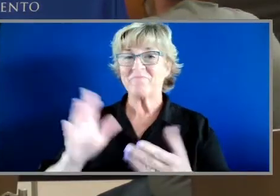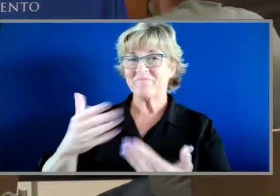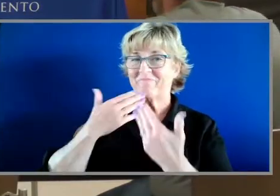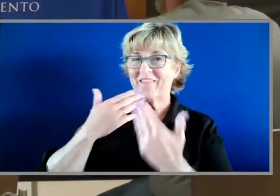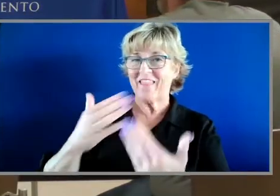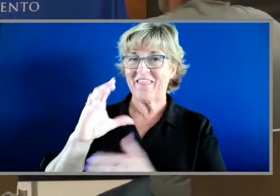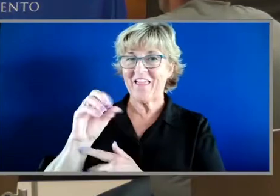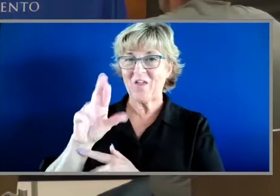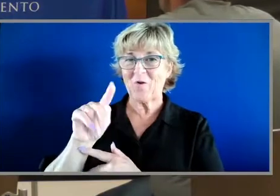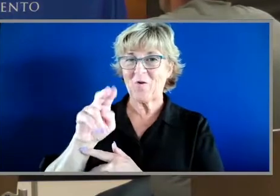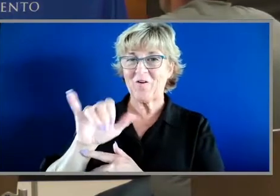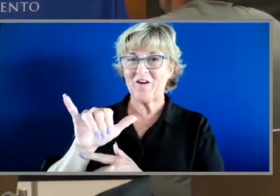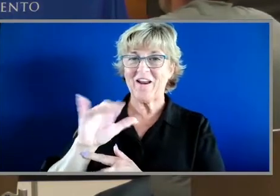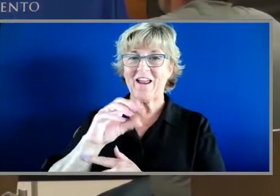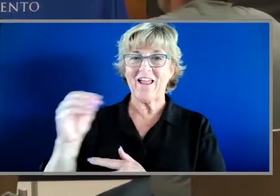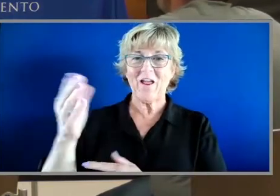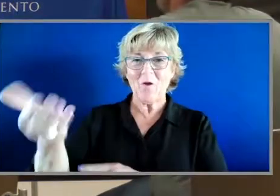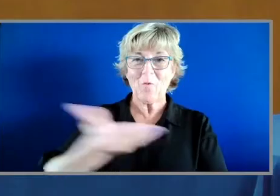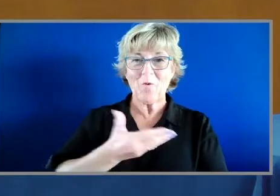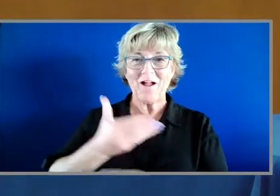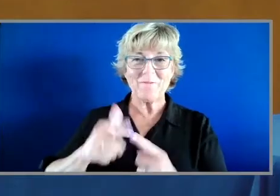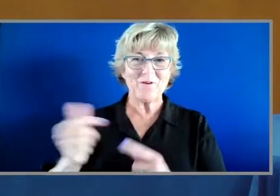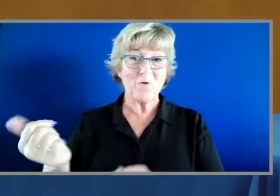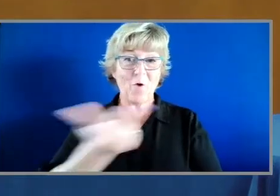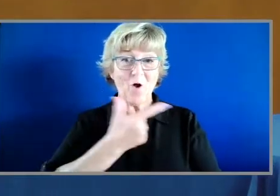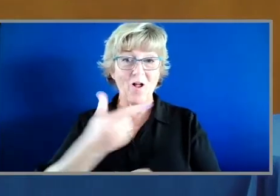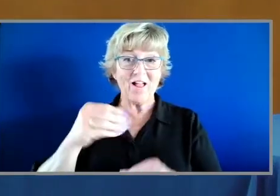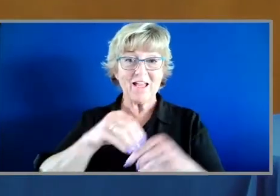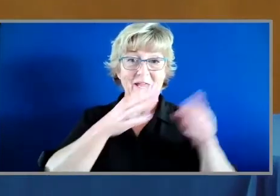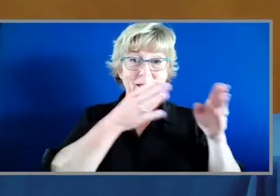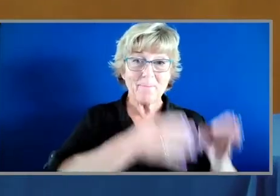Studio: Well, thanks Courtney, and certainly welcome to all who join us here in person, but all those that are following us via